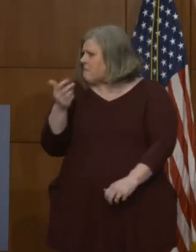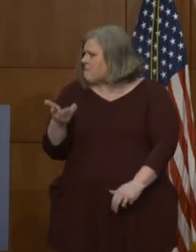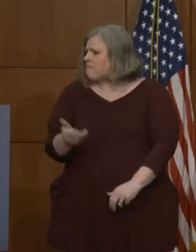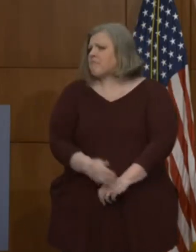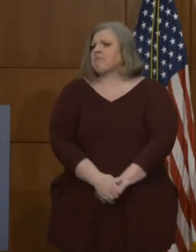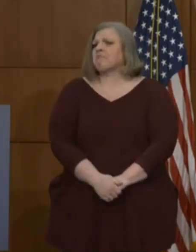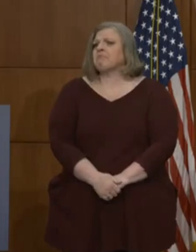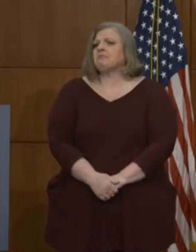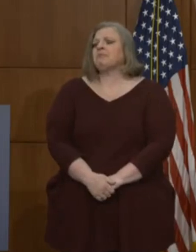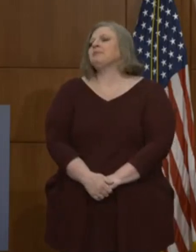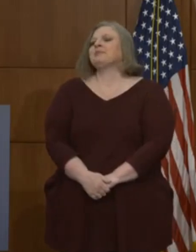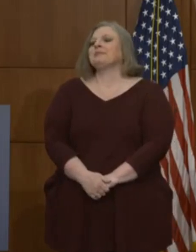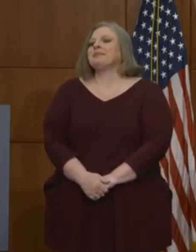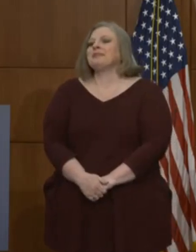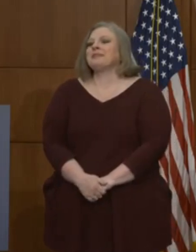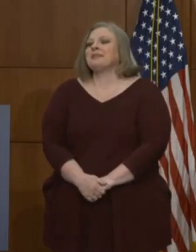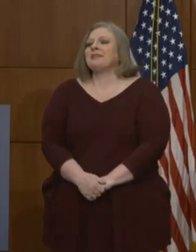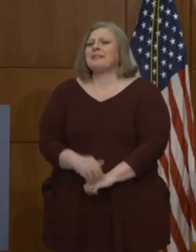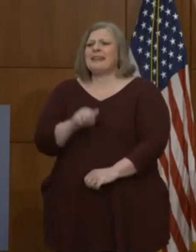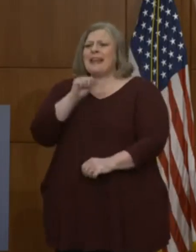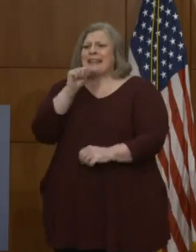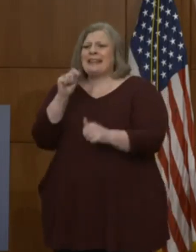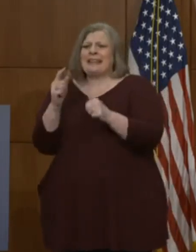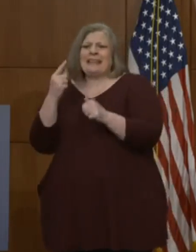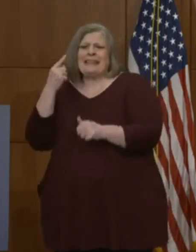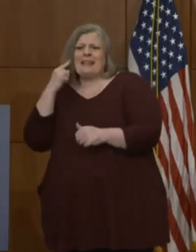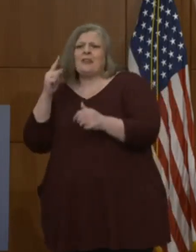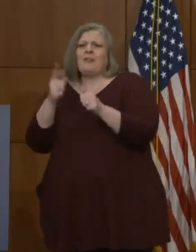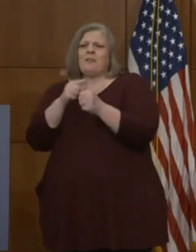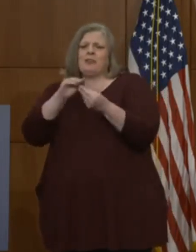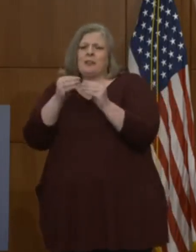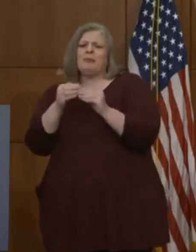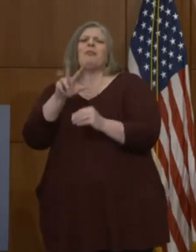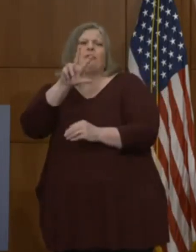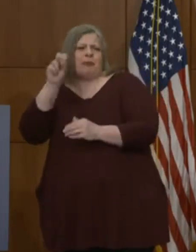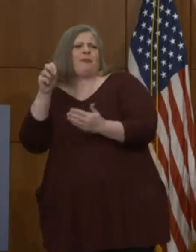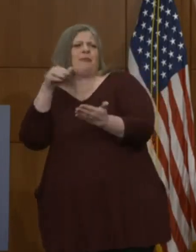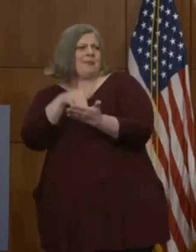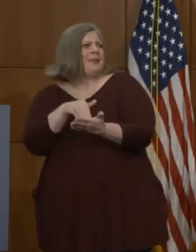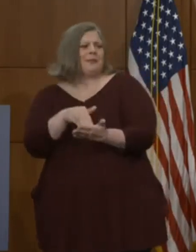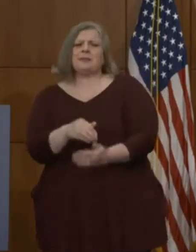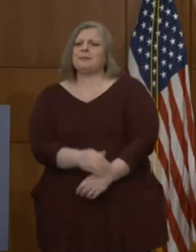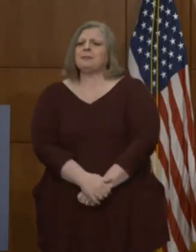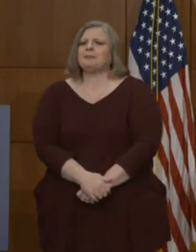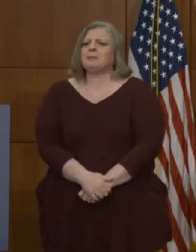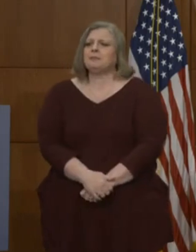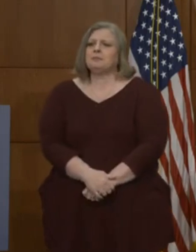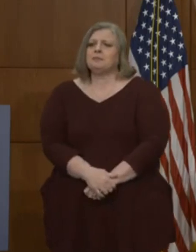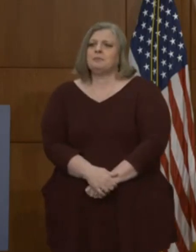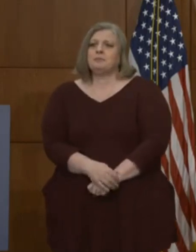FOR VOLUNTEERS. THE QUESTION. OF THE DID DID HE SAT AT IN OF THE DID DID HE SAT AT IN HERE THEY A NATIONAL NUMBER. HERE THEY A NATIONAL NUMBER. THIRTY THOUSAND THAT ARE NEEDED